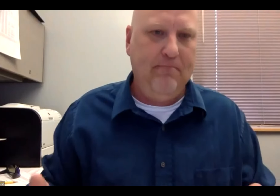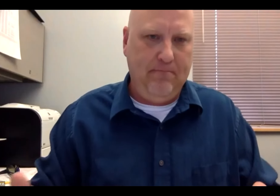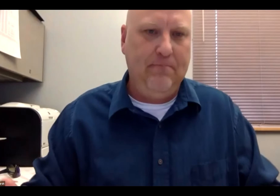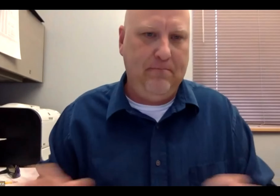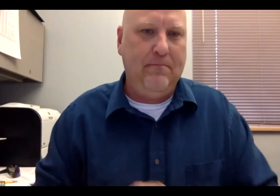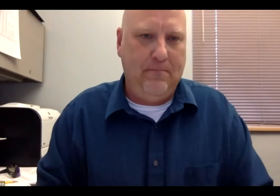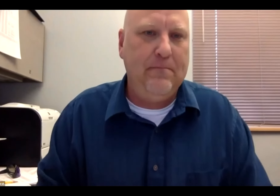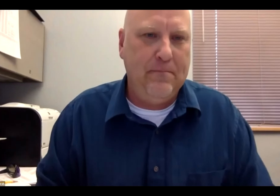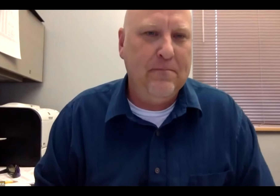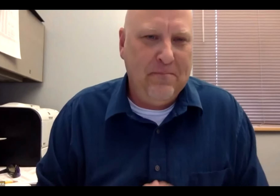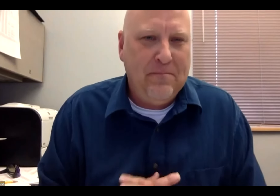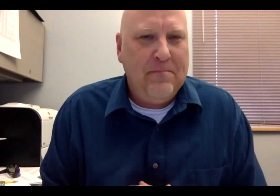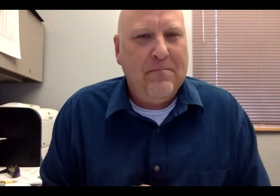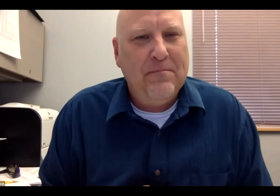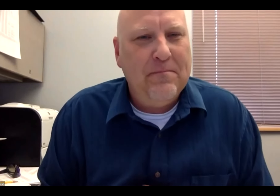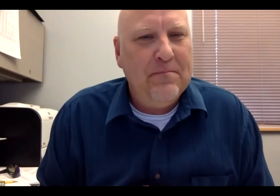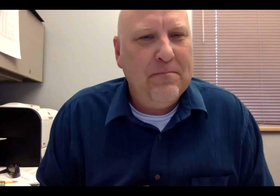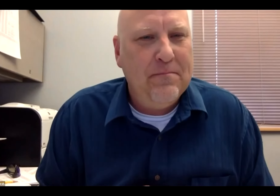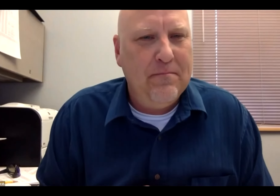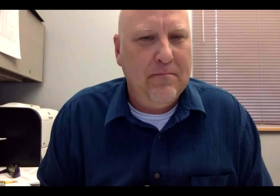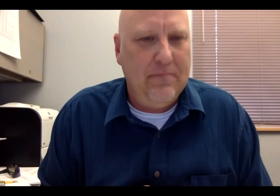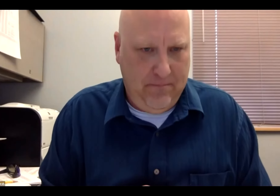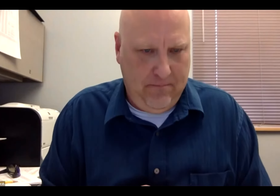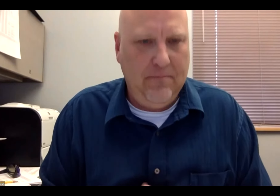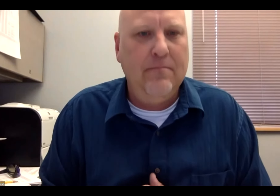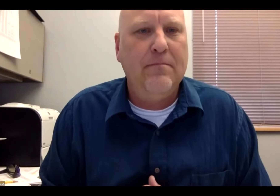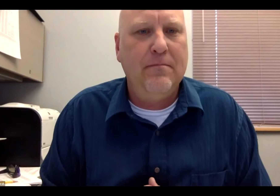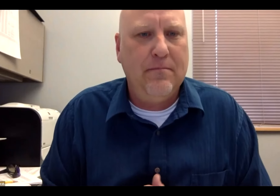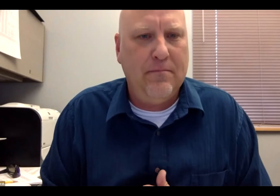members as well for putting together specialized lists of people.